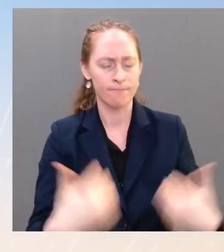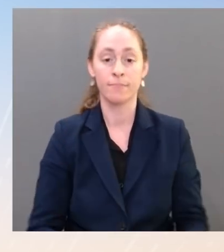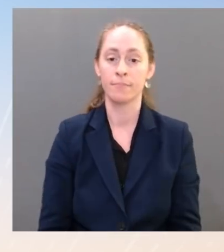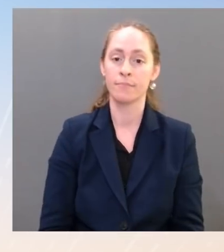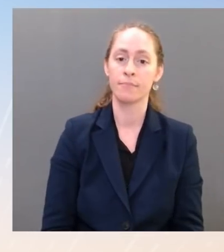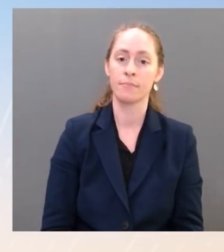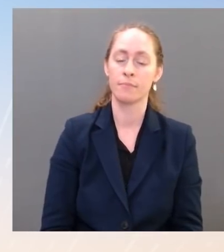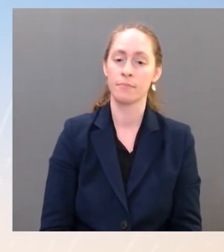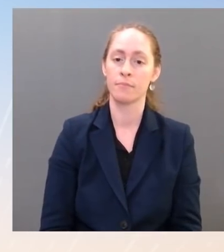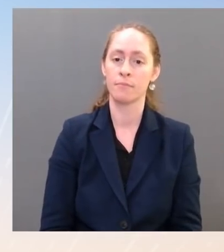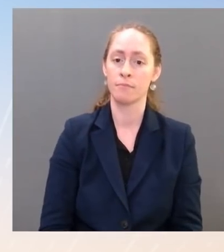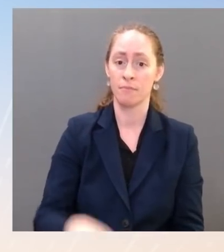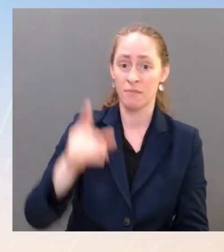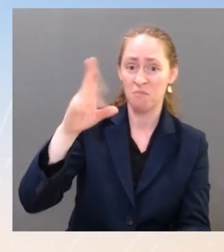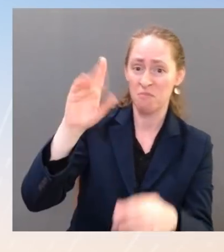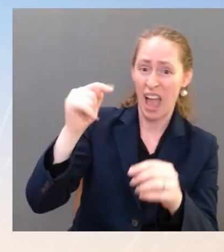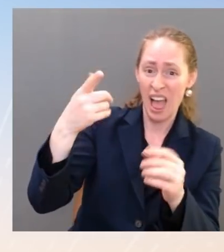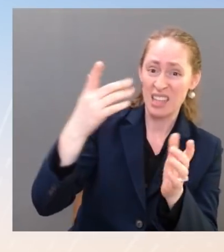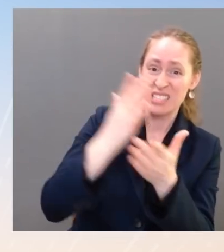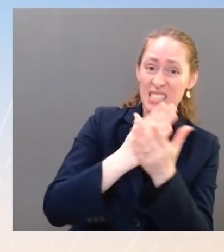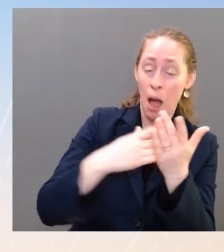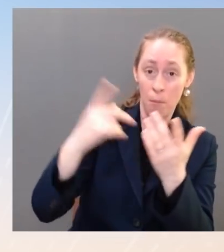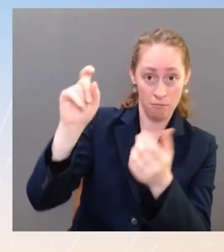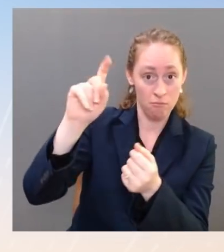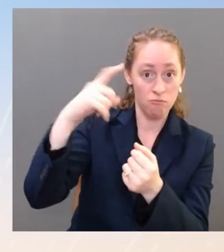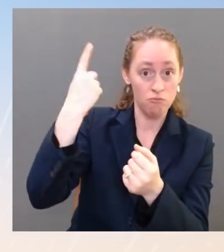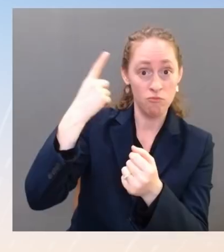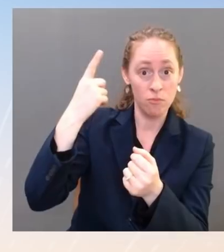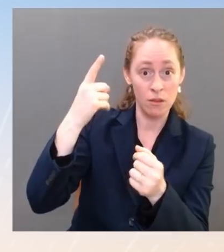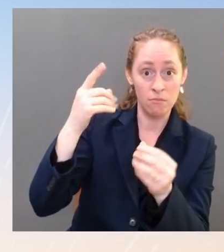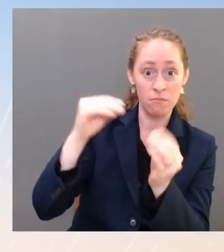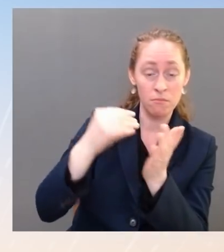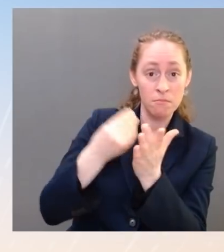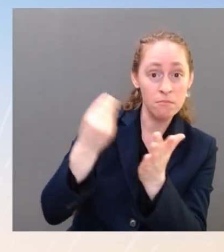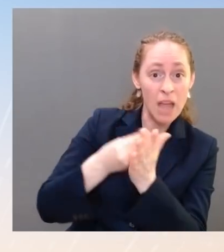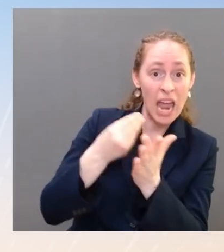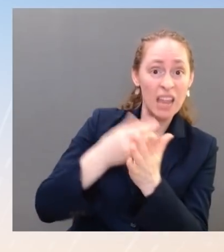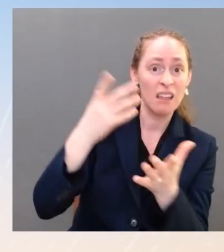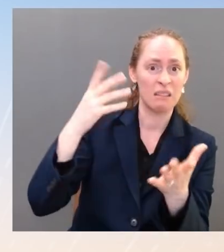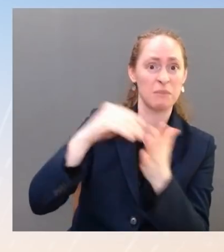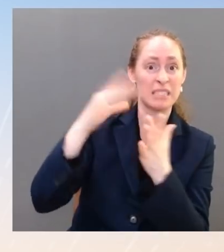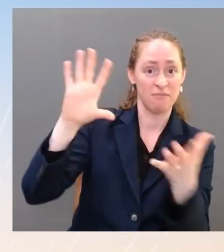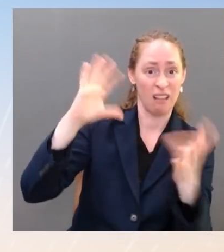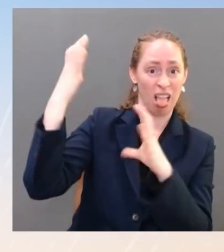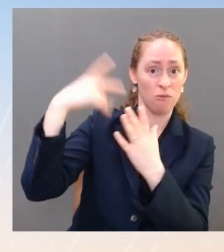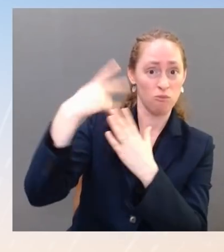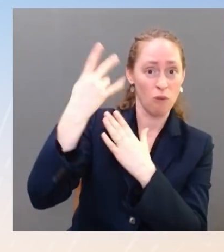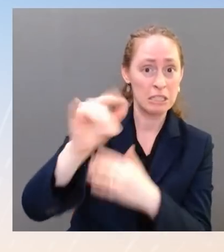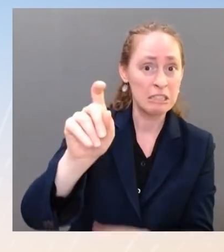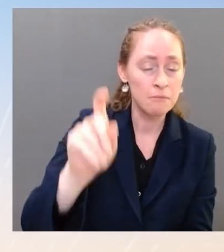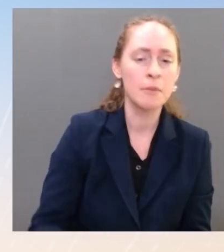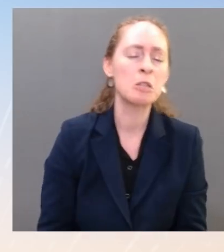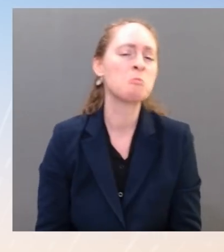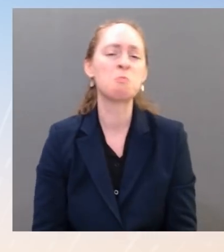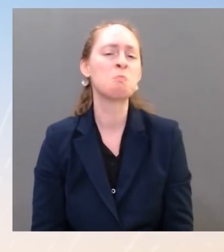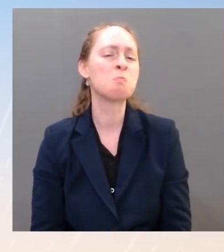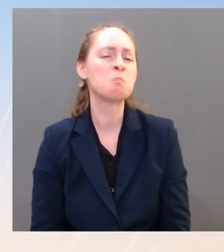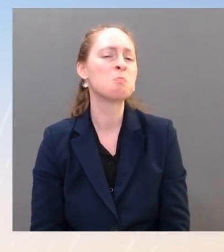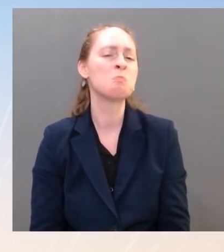to monitor closely and manage. But I'm sure Secretary Walsh has one. Secretary Walsh: And you just could just not just add a little bit to what secretary just said. The people are there.